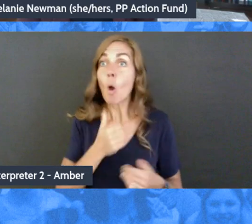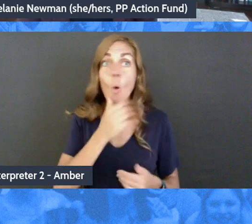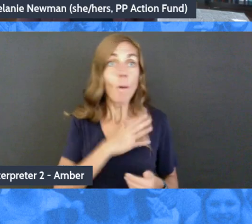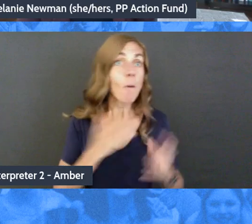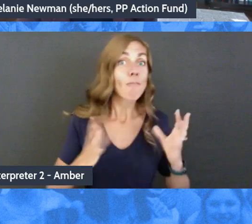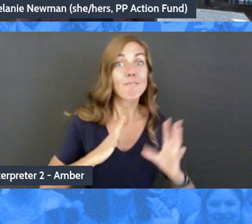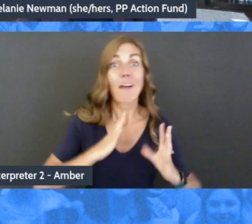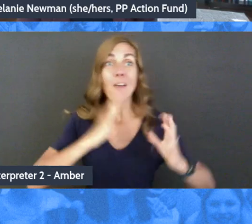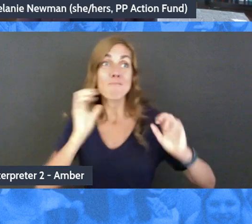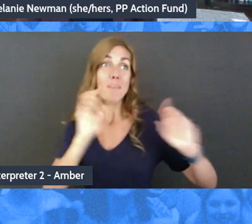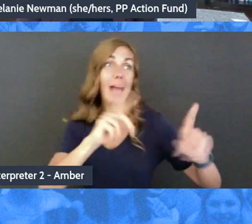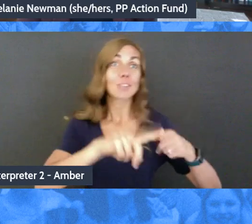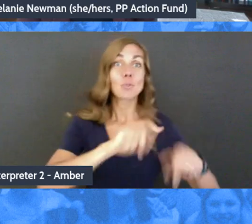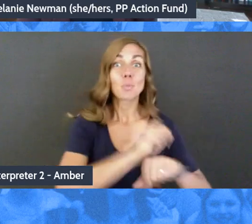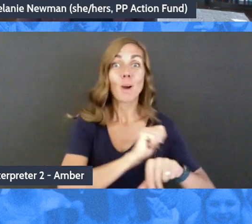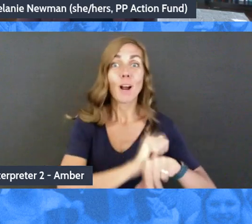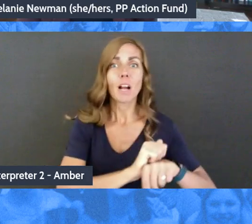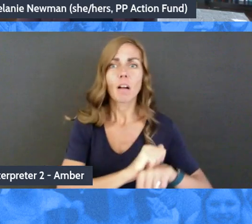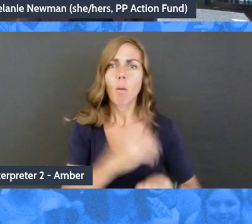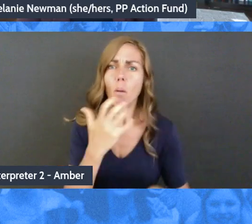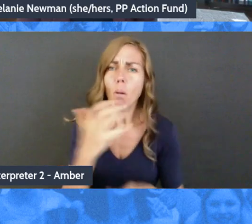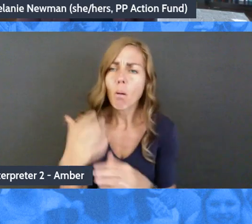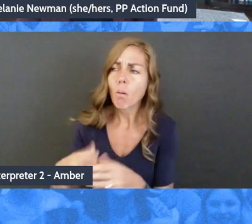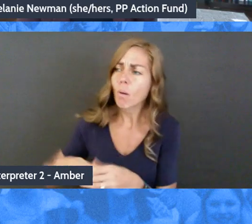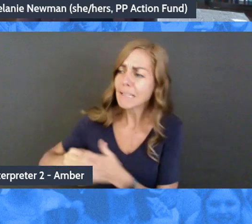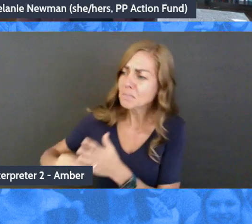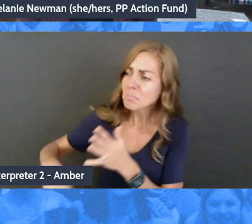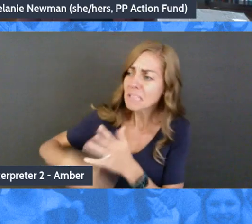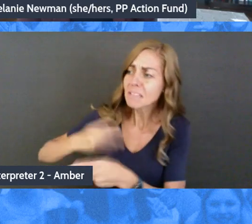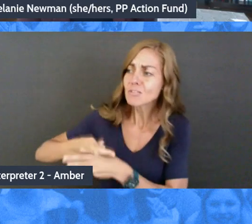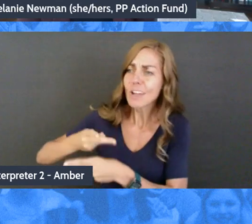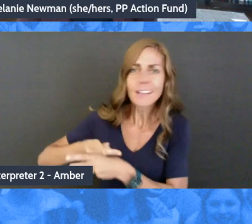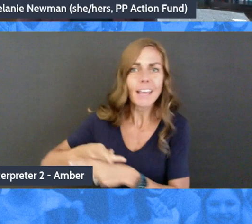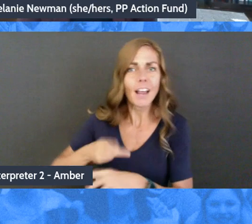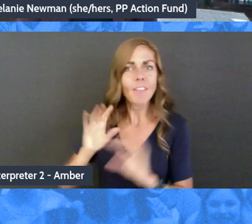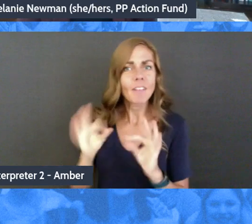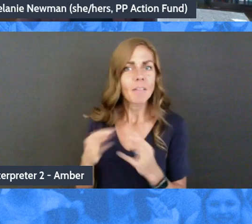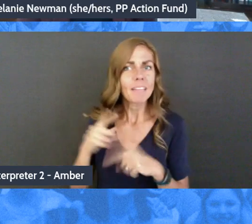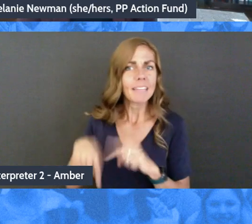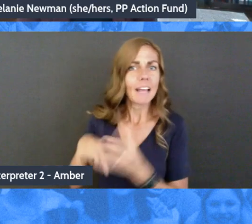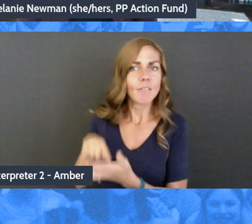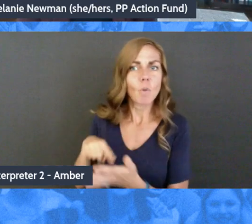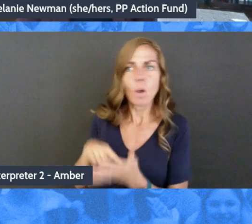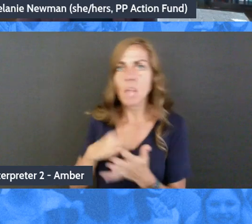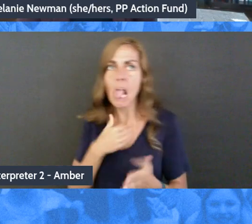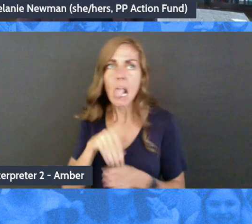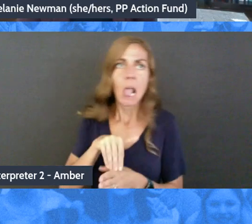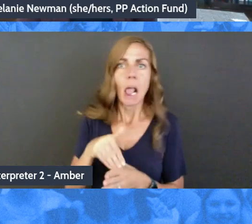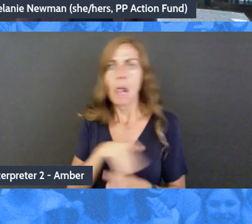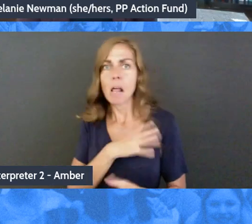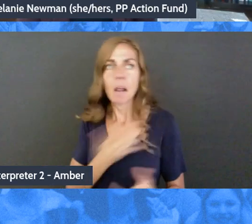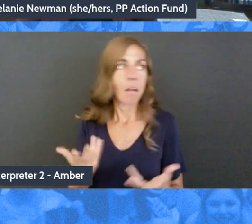child care is so exorbitantly expensive, they can't even afford it. And so they're having to make these difficult choices of having one parent stay home.